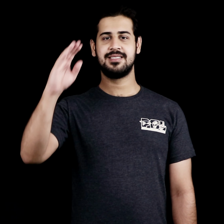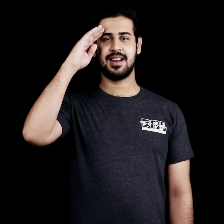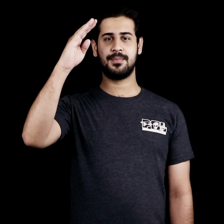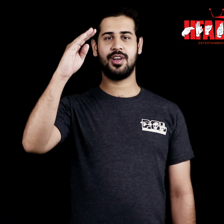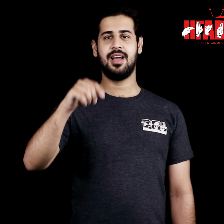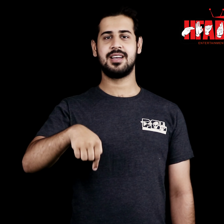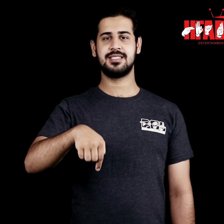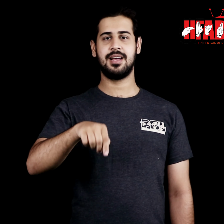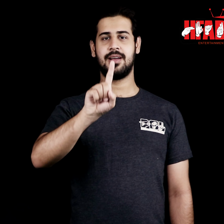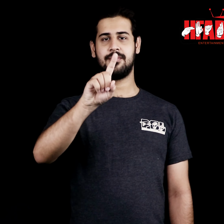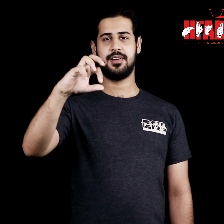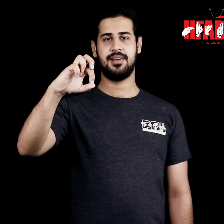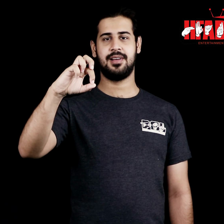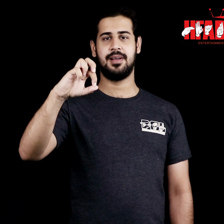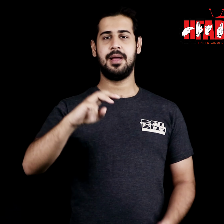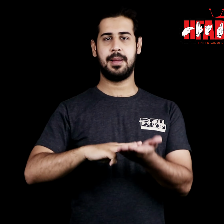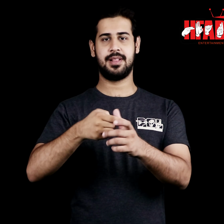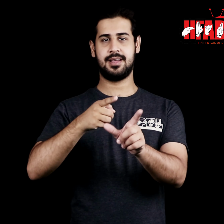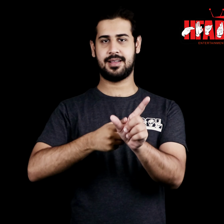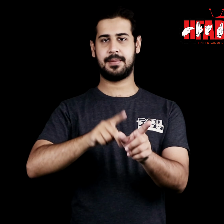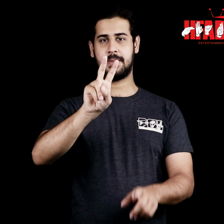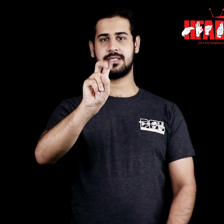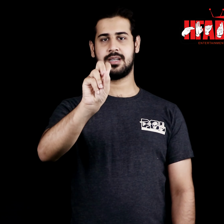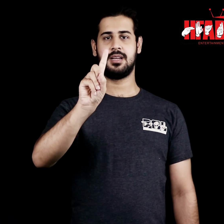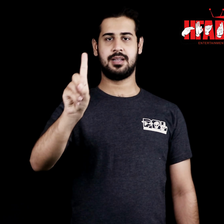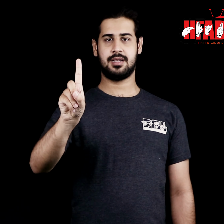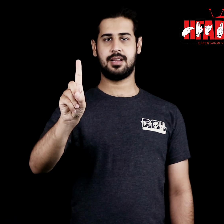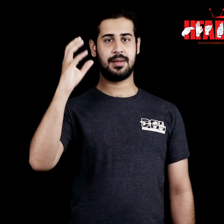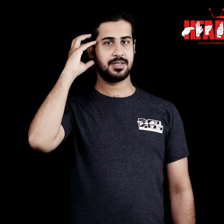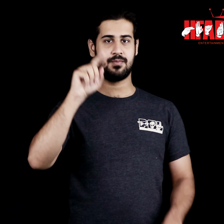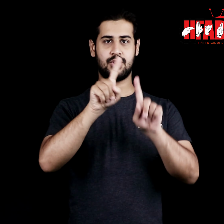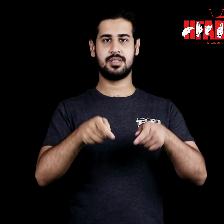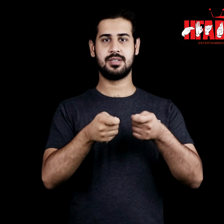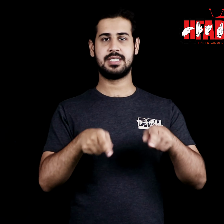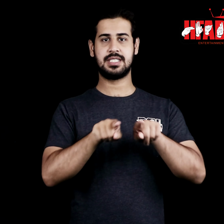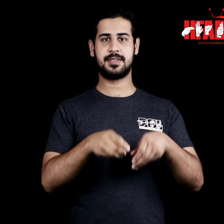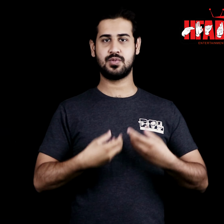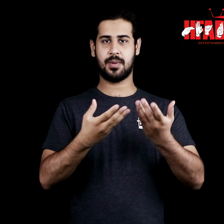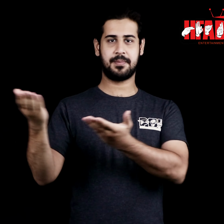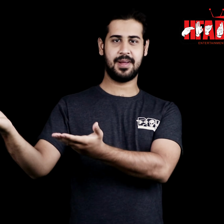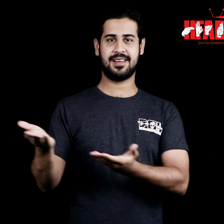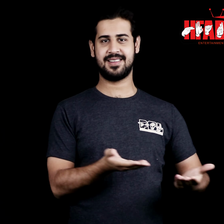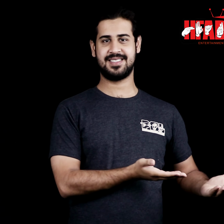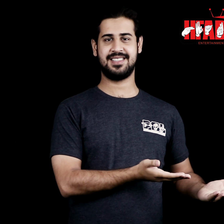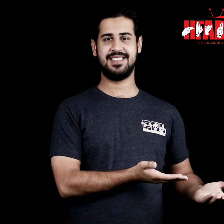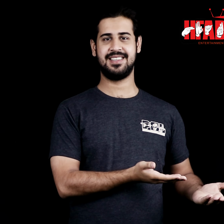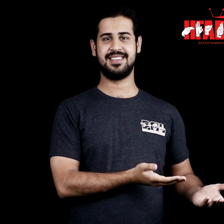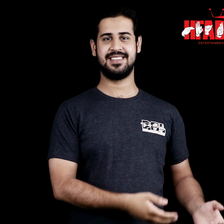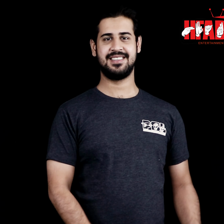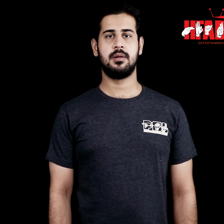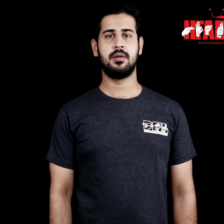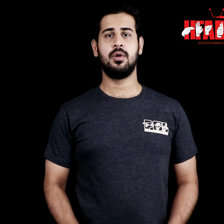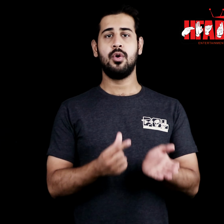Assalam O Alaikum! Welcome to HFAD News